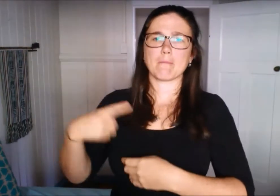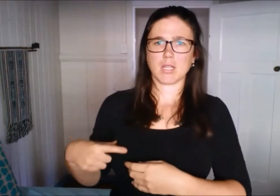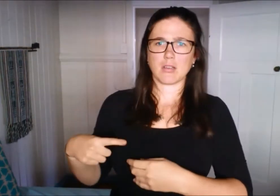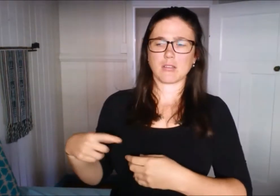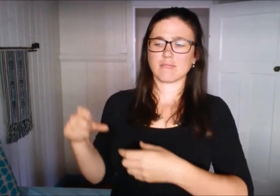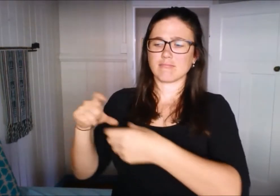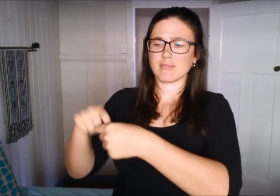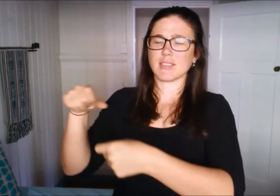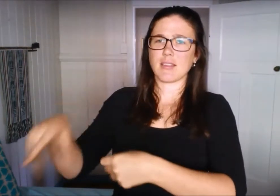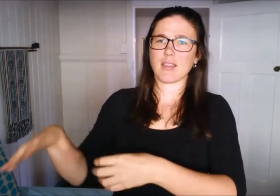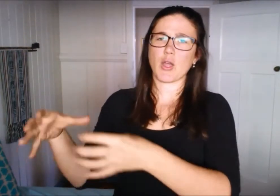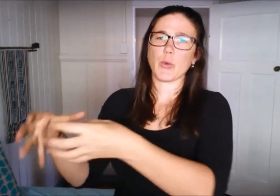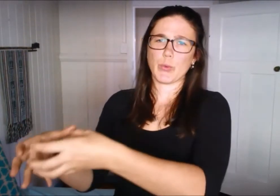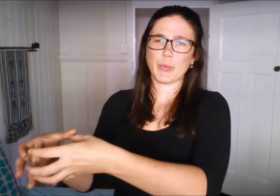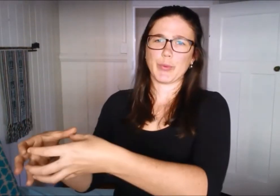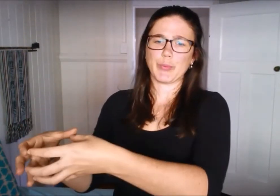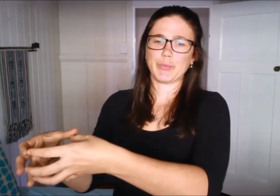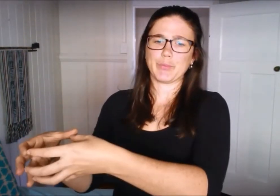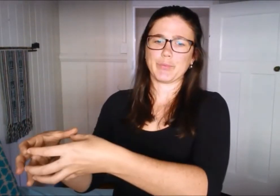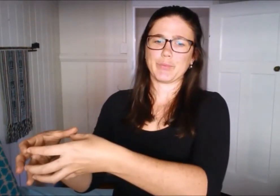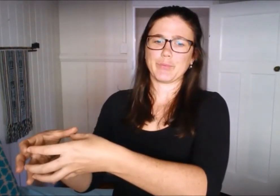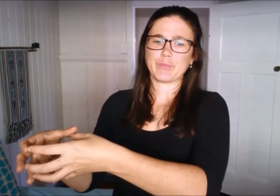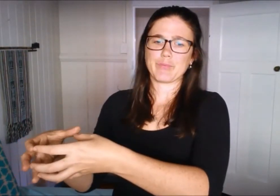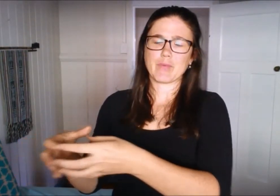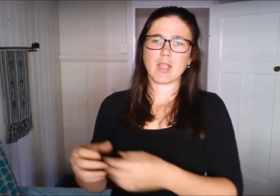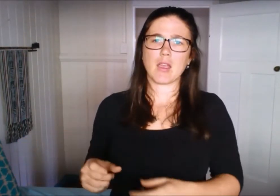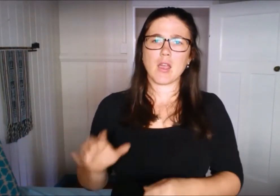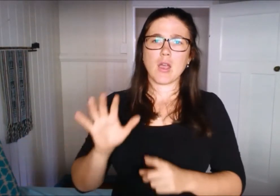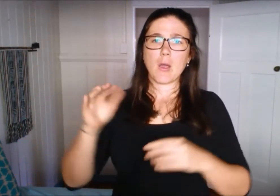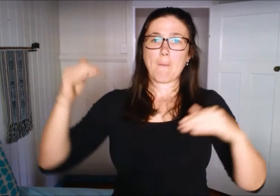simply because they identify with a privileged group.